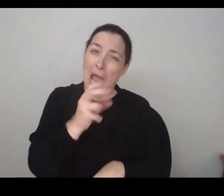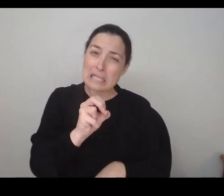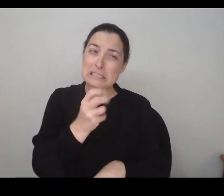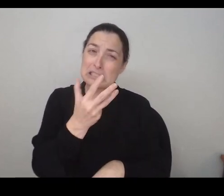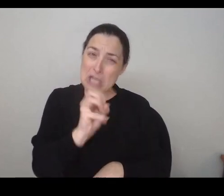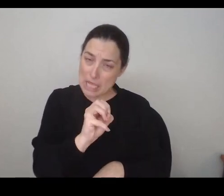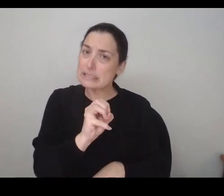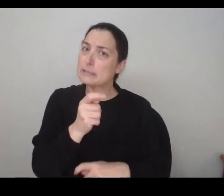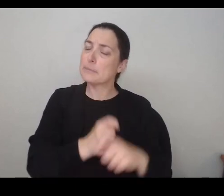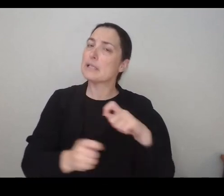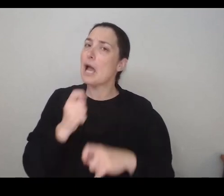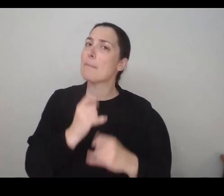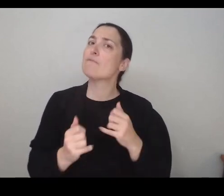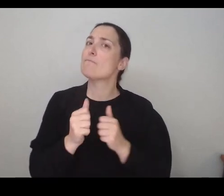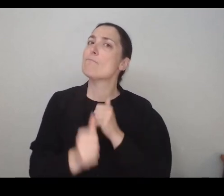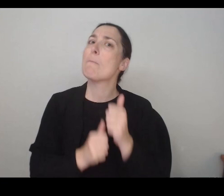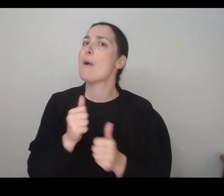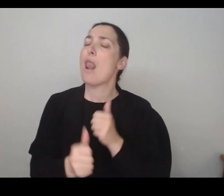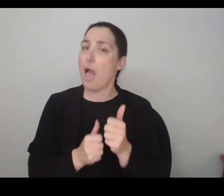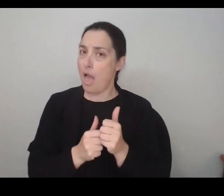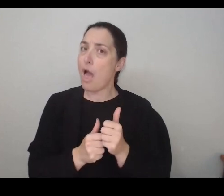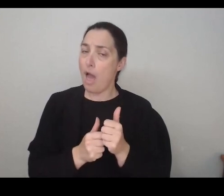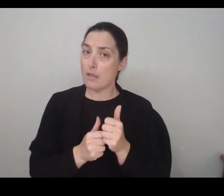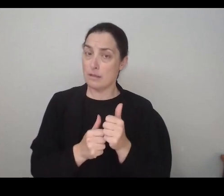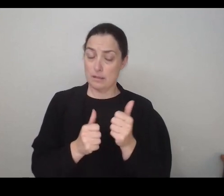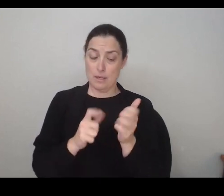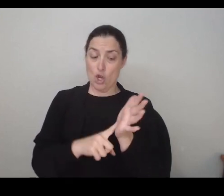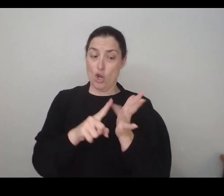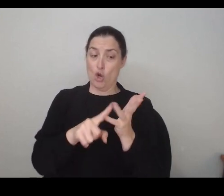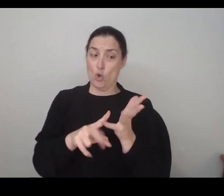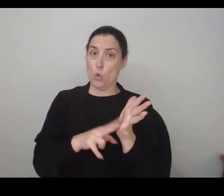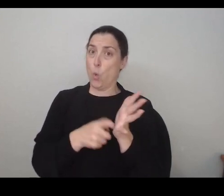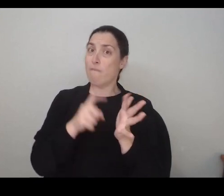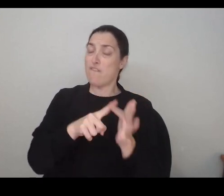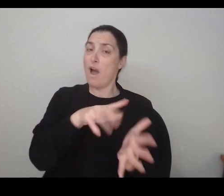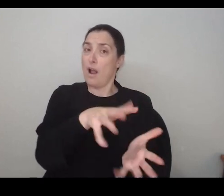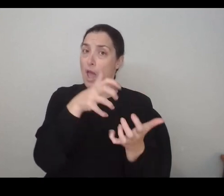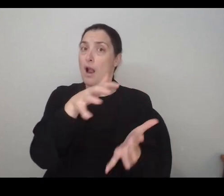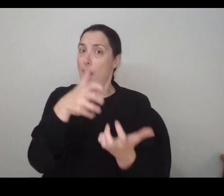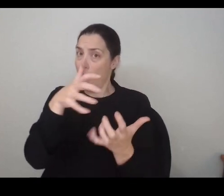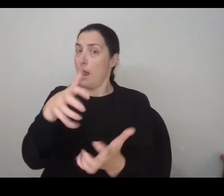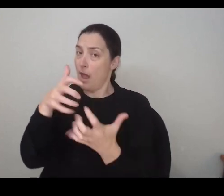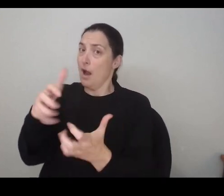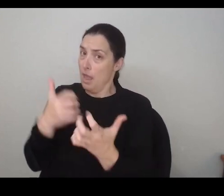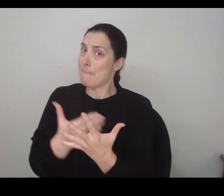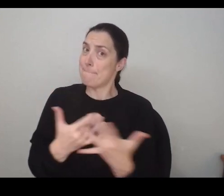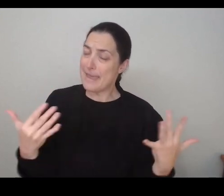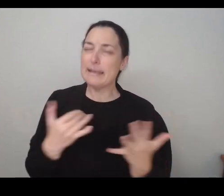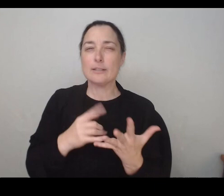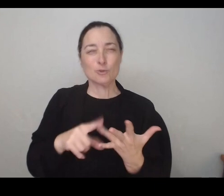and the Louvre were acquiring many of them. So it's interesting to see the evolution of this self-portrait